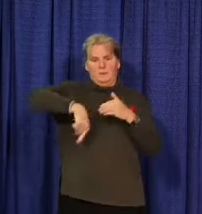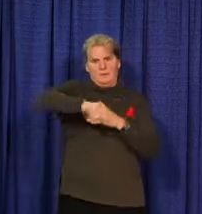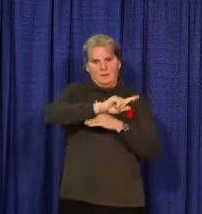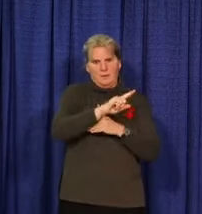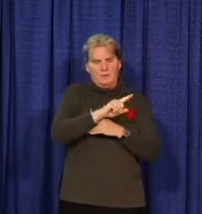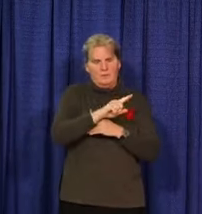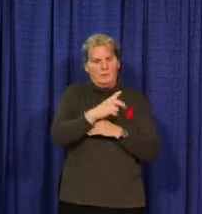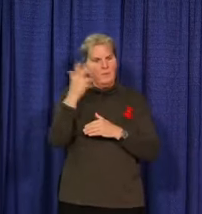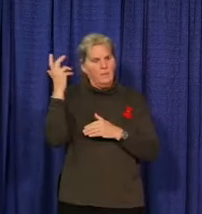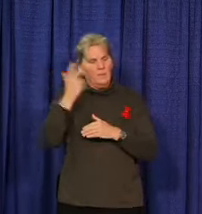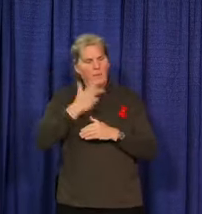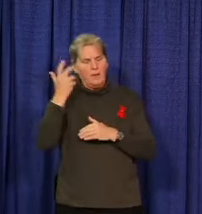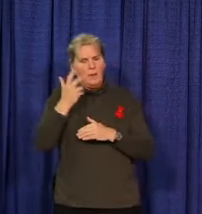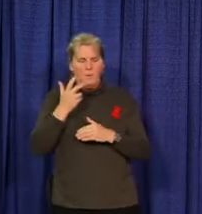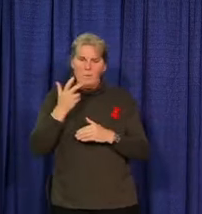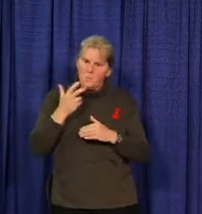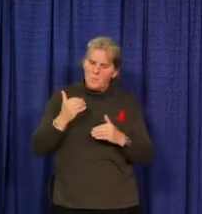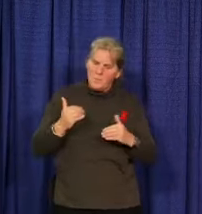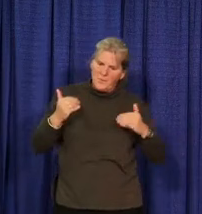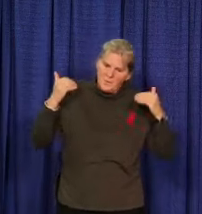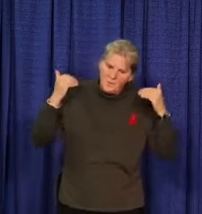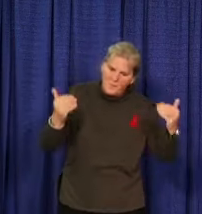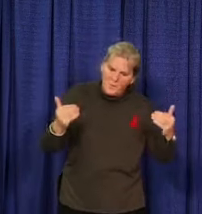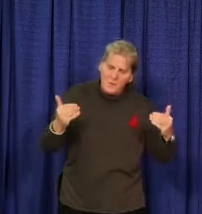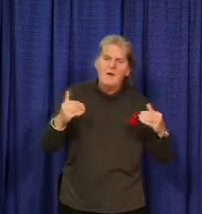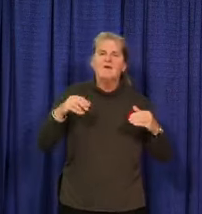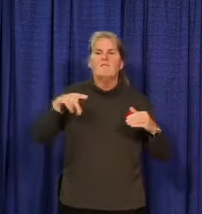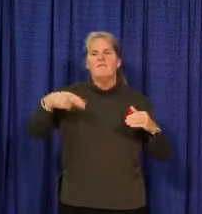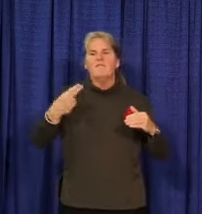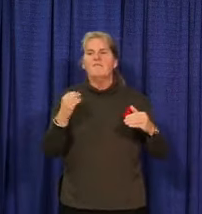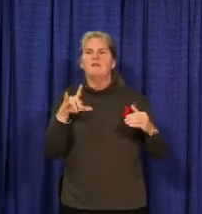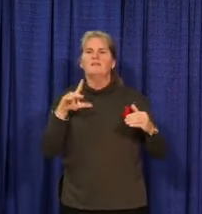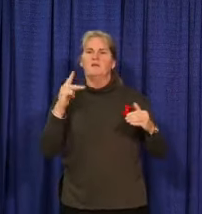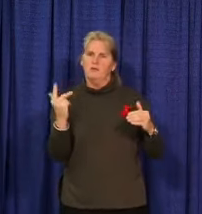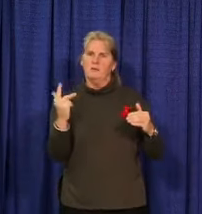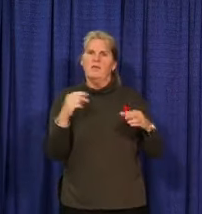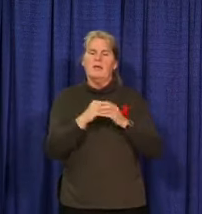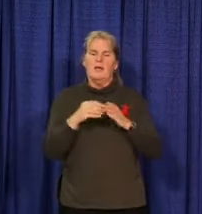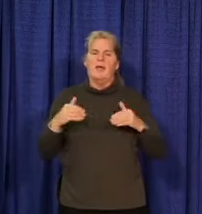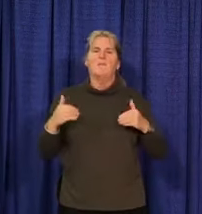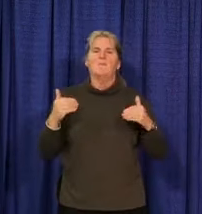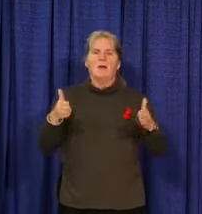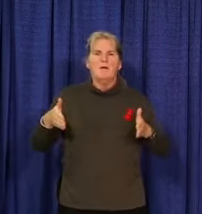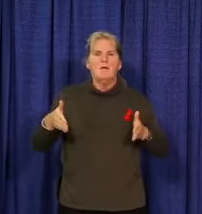Yukon schools next week marks another momentous step forward in phase three of Yukon's path